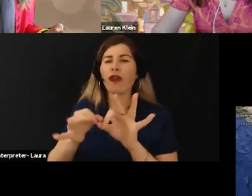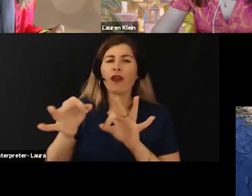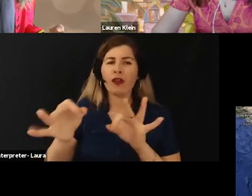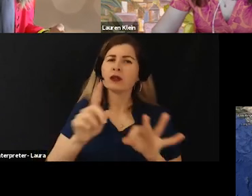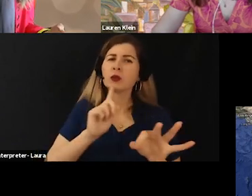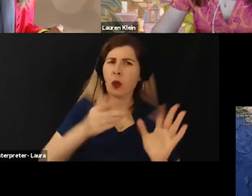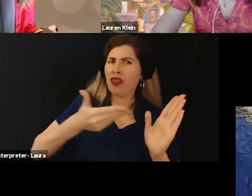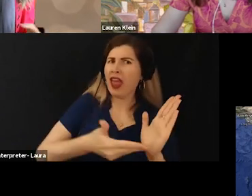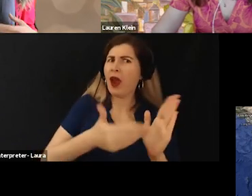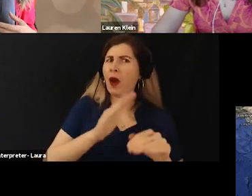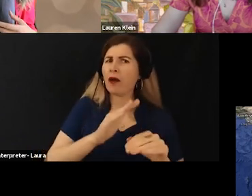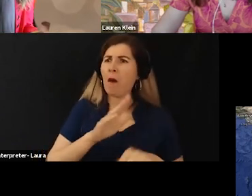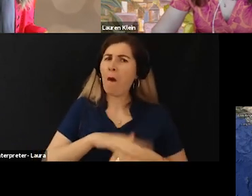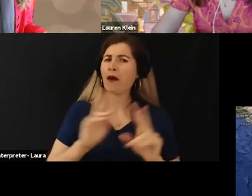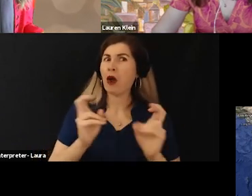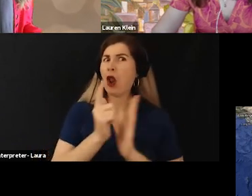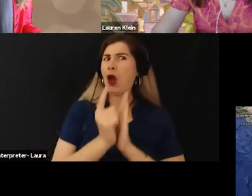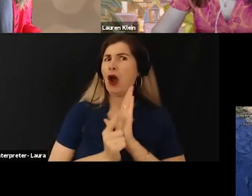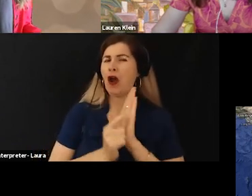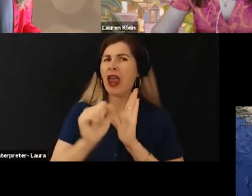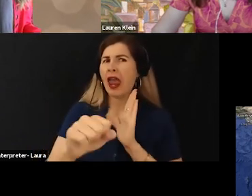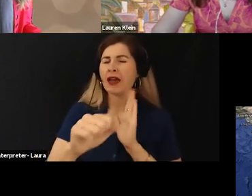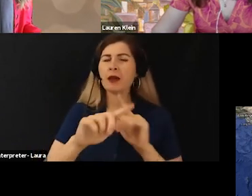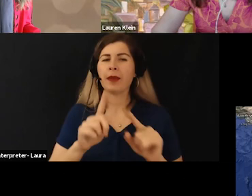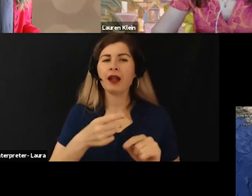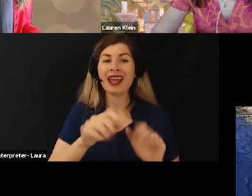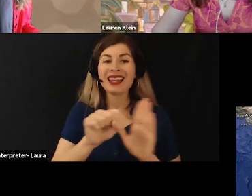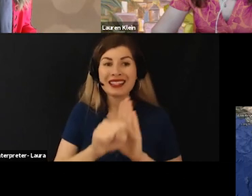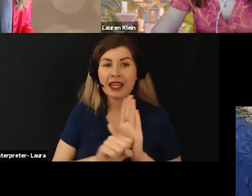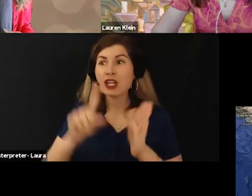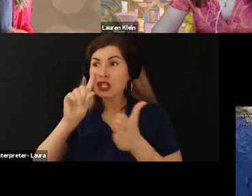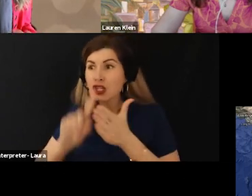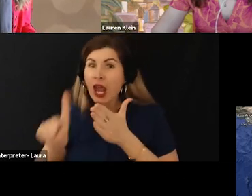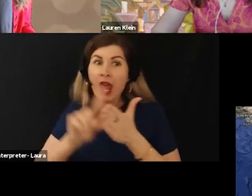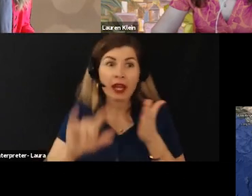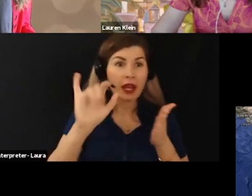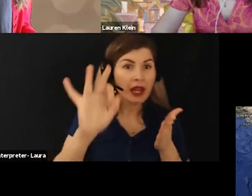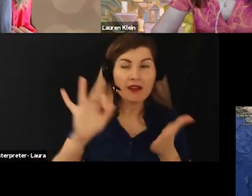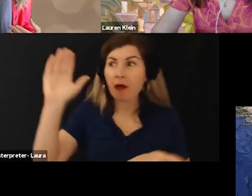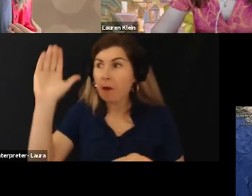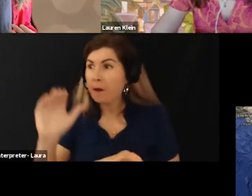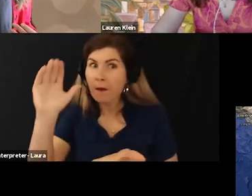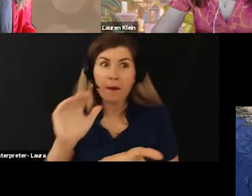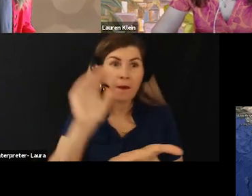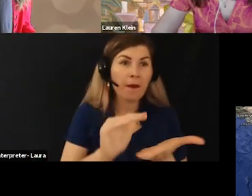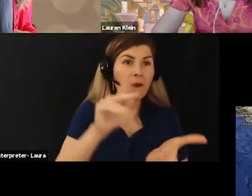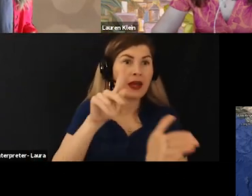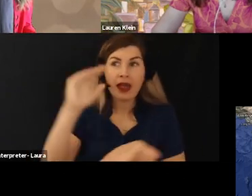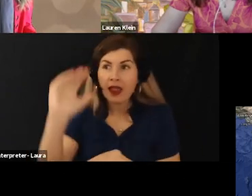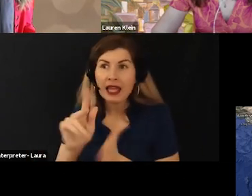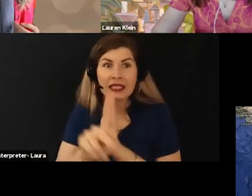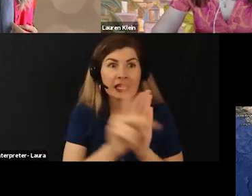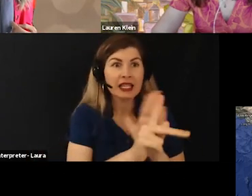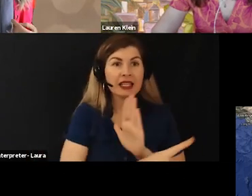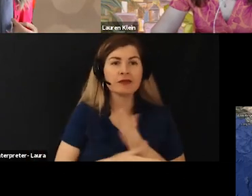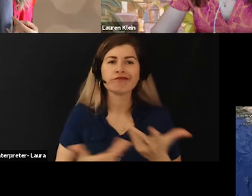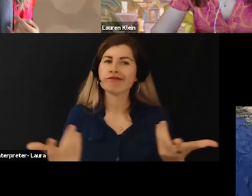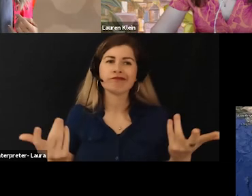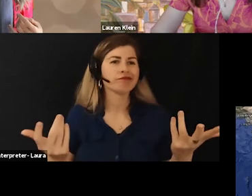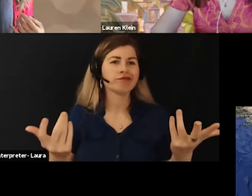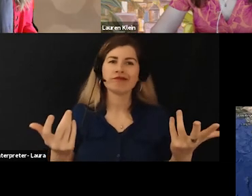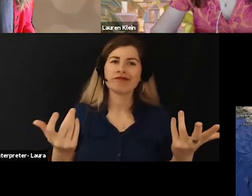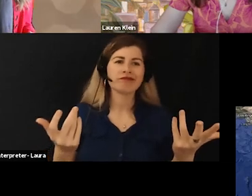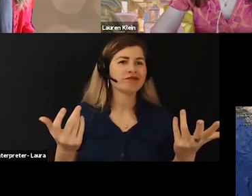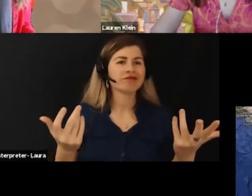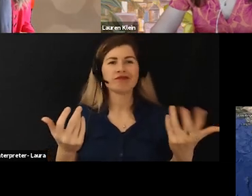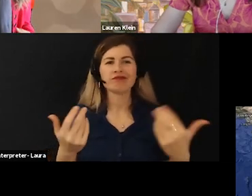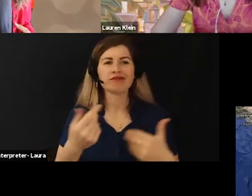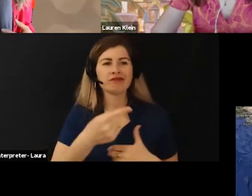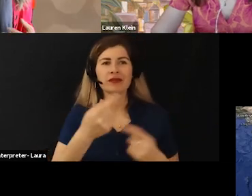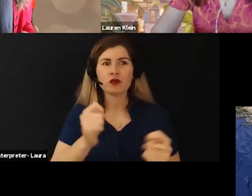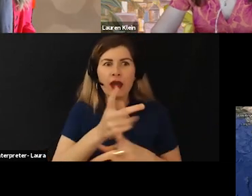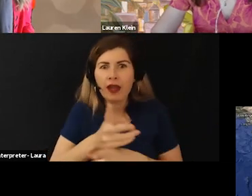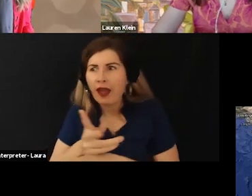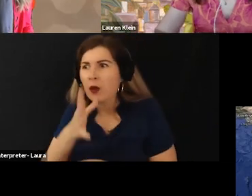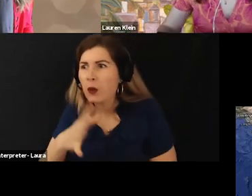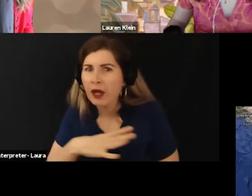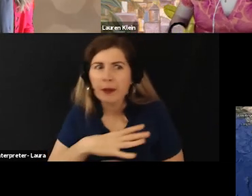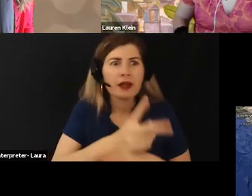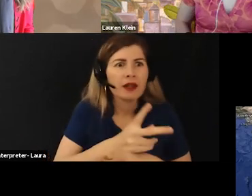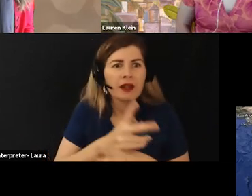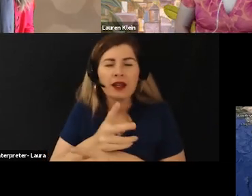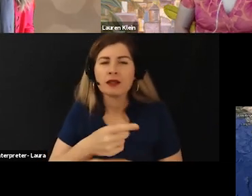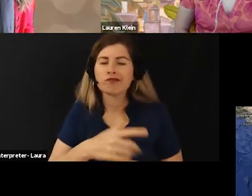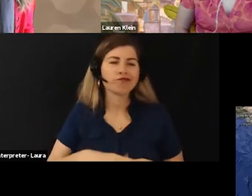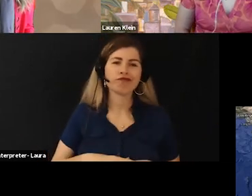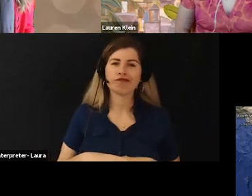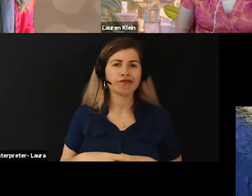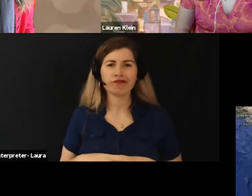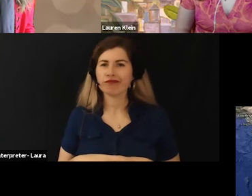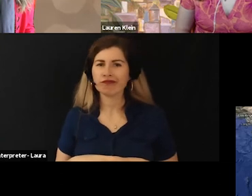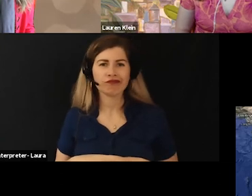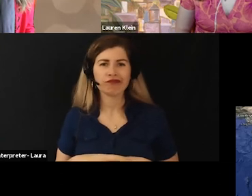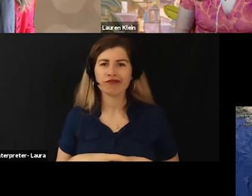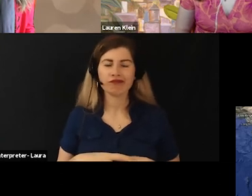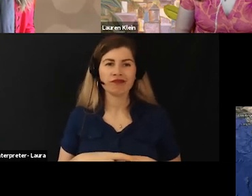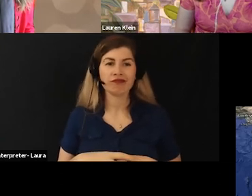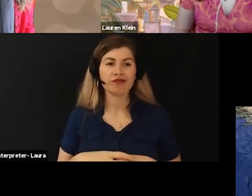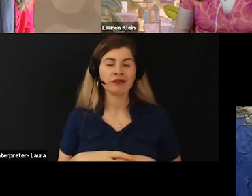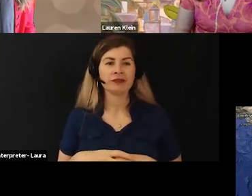But the state isn't measuring the scale of the problem and they're not actually taking steps to prevent reduce care for the disproportionate deaths of women.